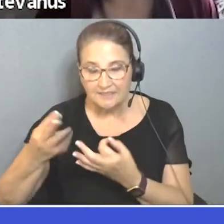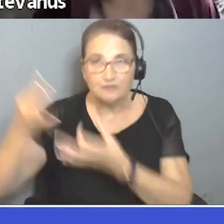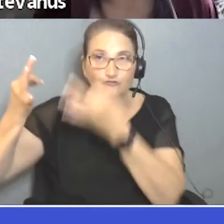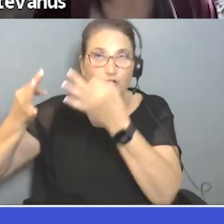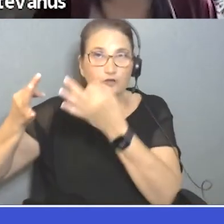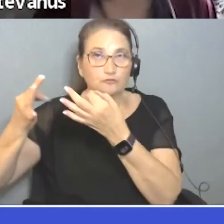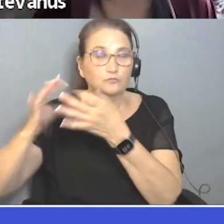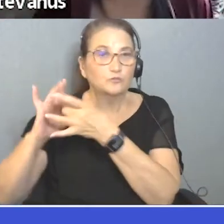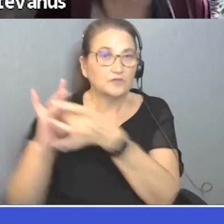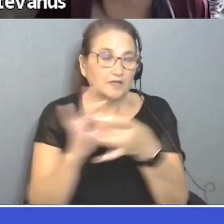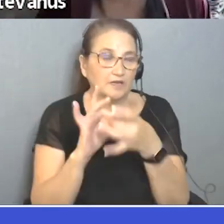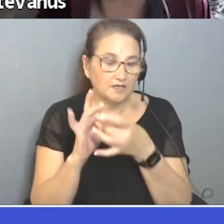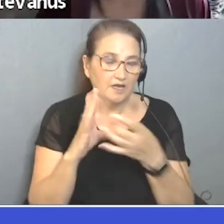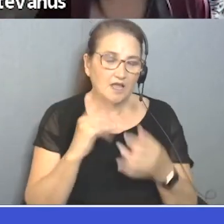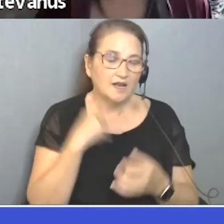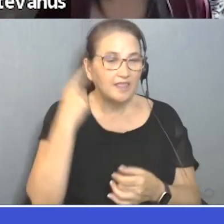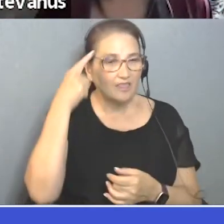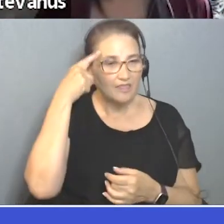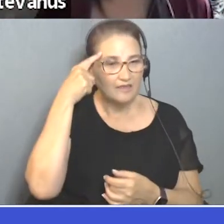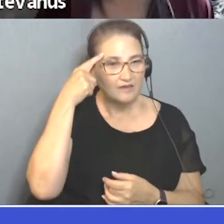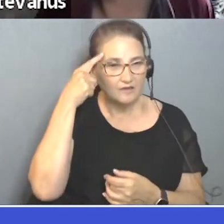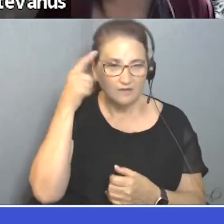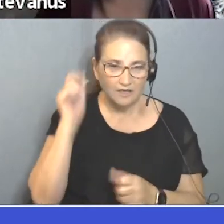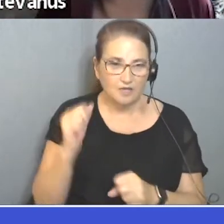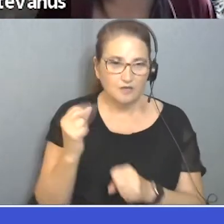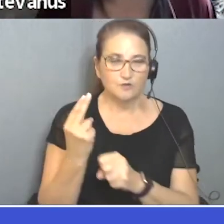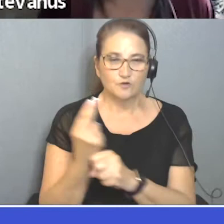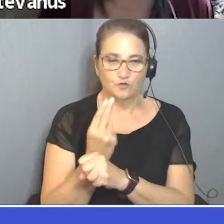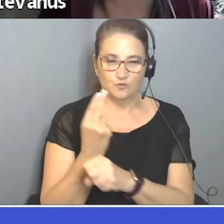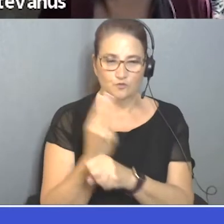related, and I think that we can use design as a tool